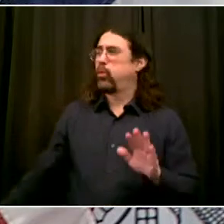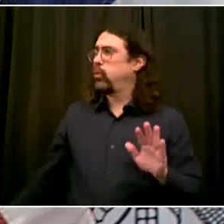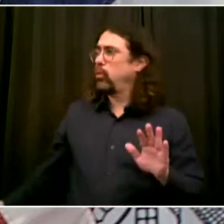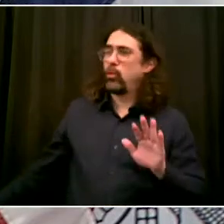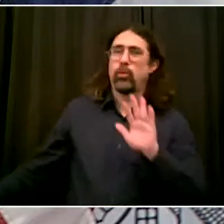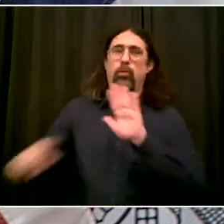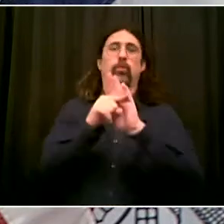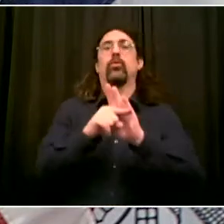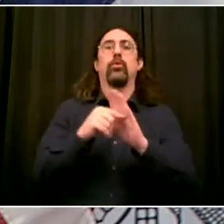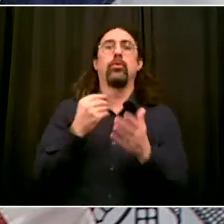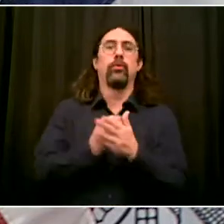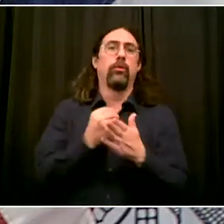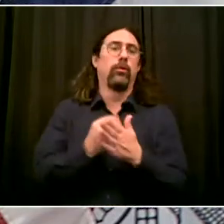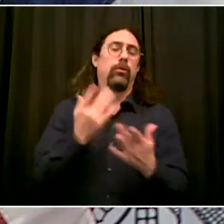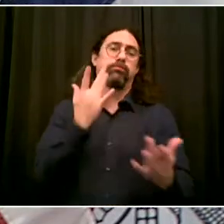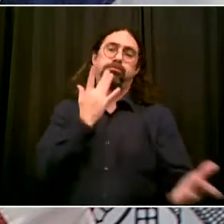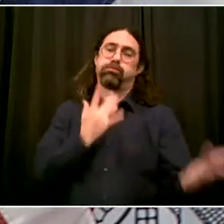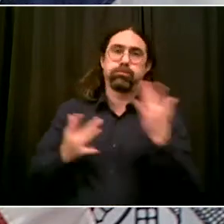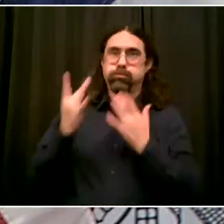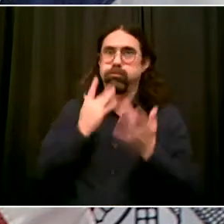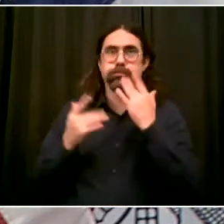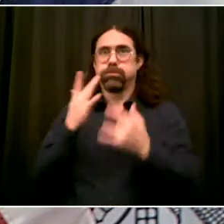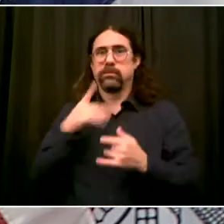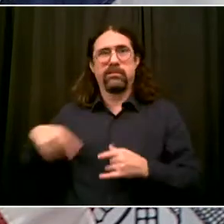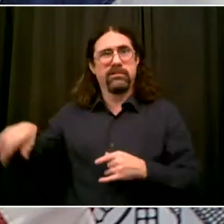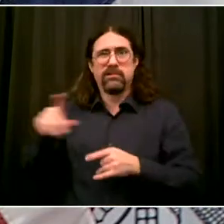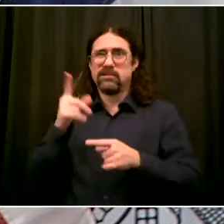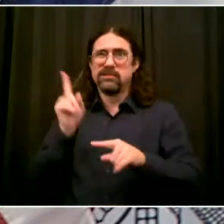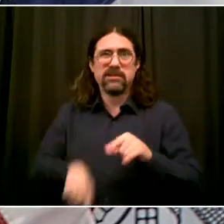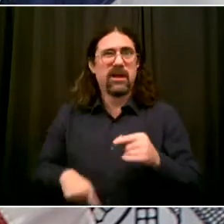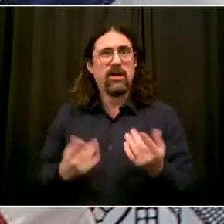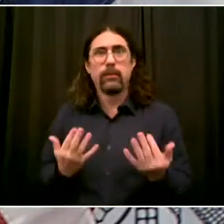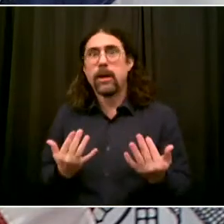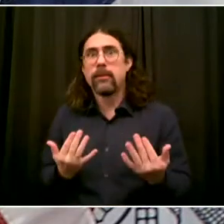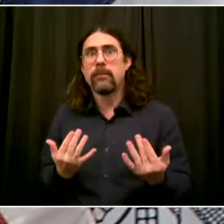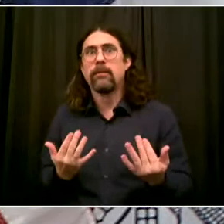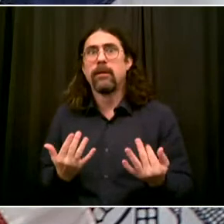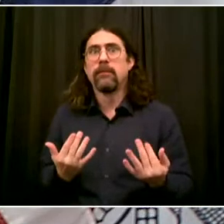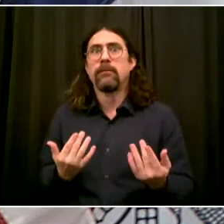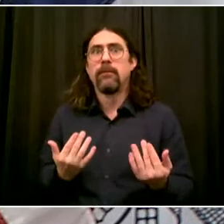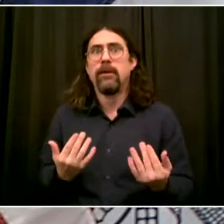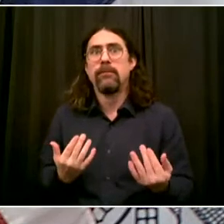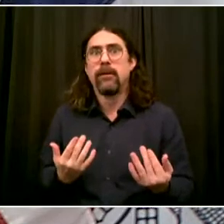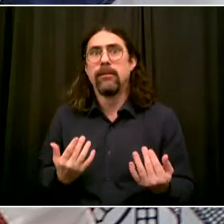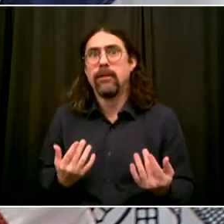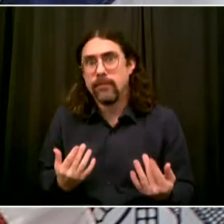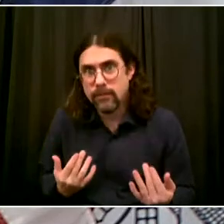FOR THE FEDERAL AID PACKCKGAE E AWH TESPS DO YOU THINK THAT NTA CAN DO TO GET OUT OF DEBT AND MAINTAIN SERVICE AT A LEVEL THAT NEW YORKERS